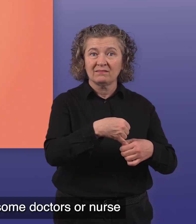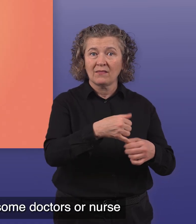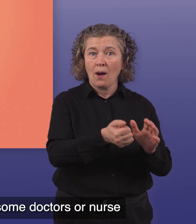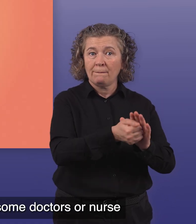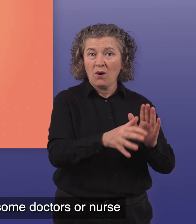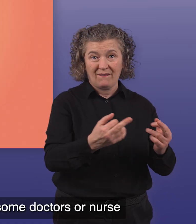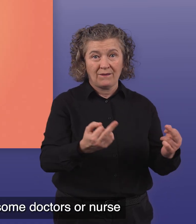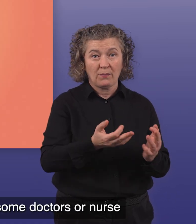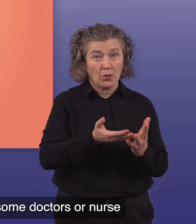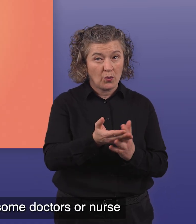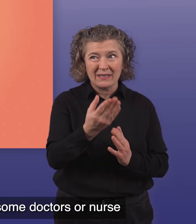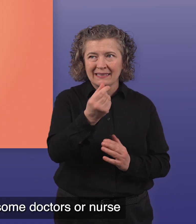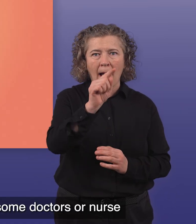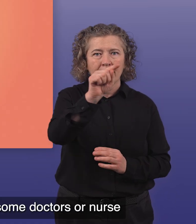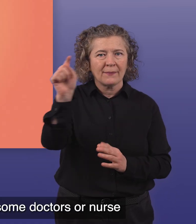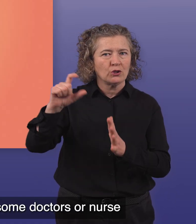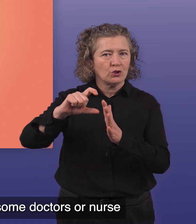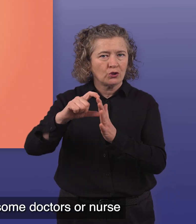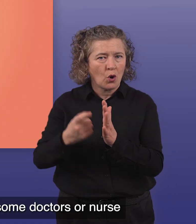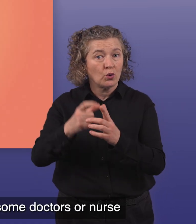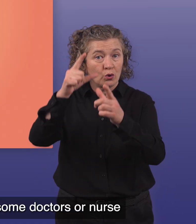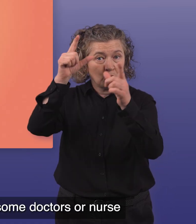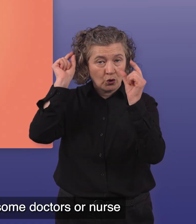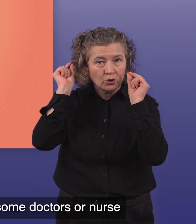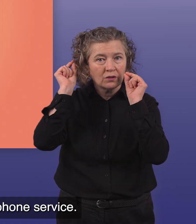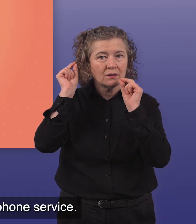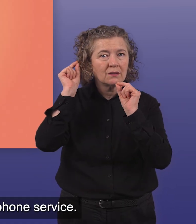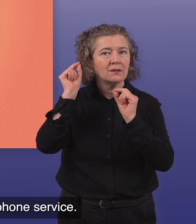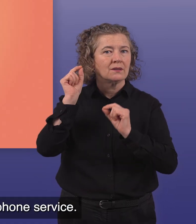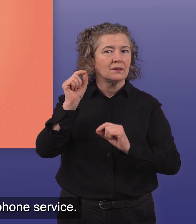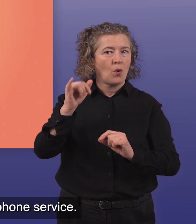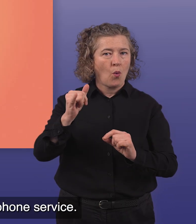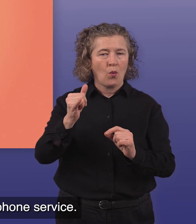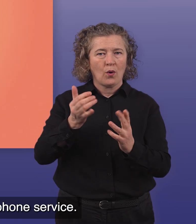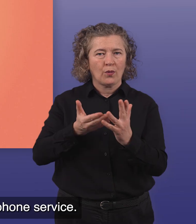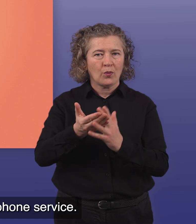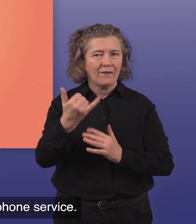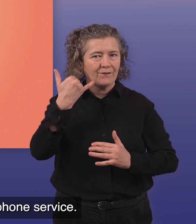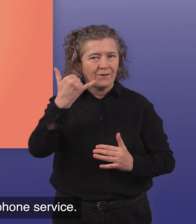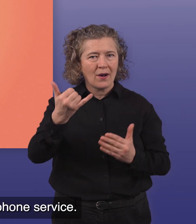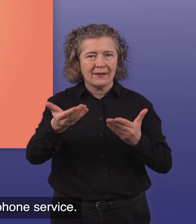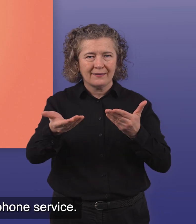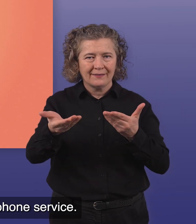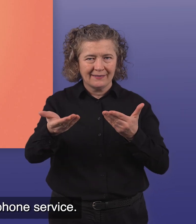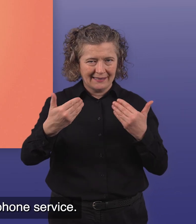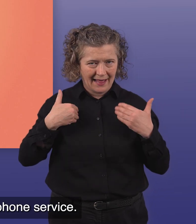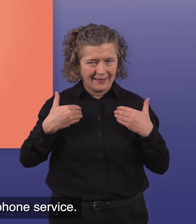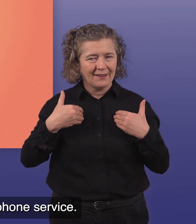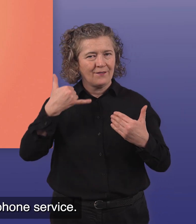Medical abortion is available through some doctors or nurse practitioners or via telehealth phone service.